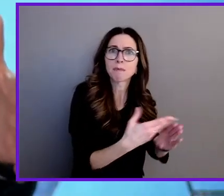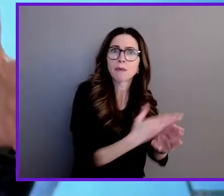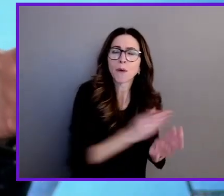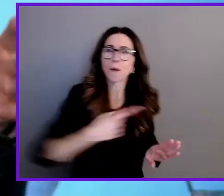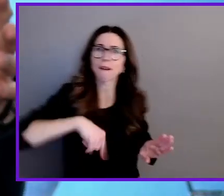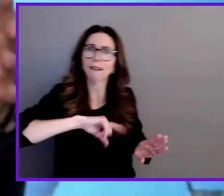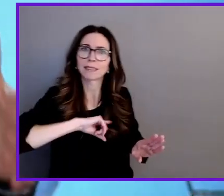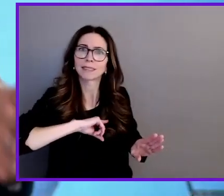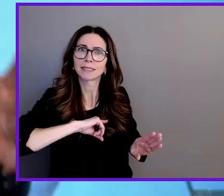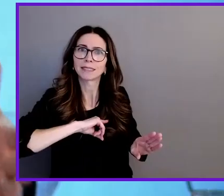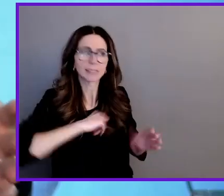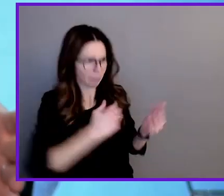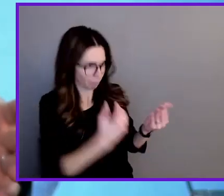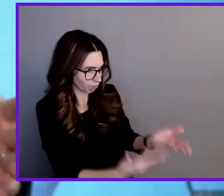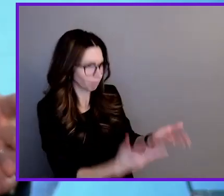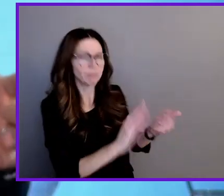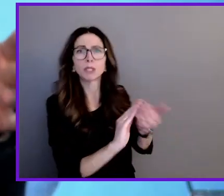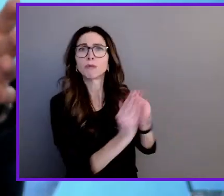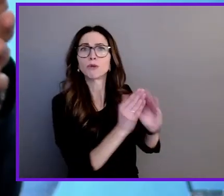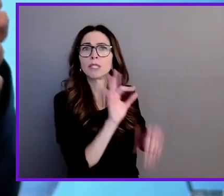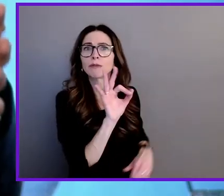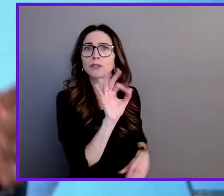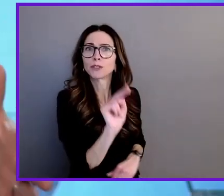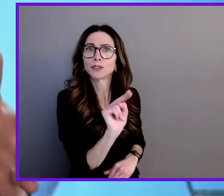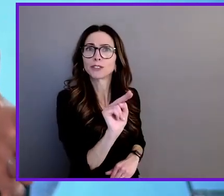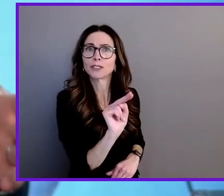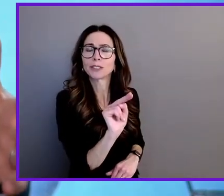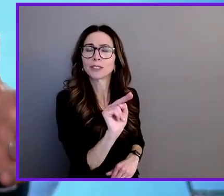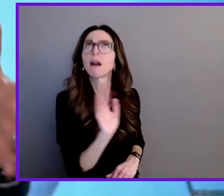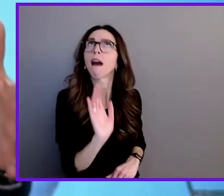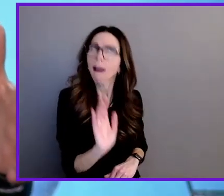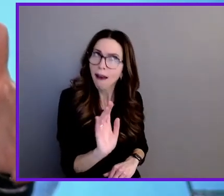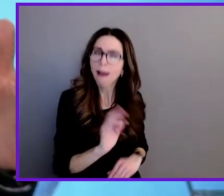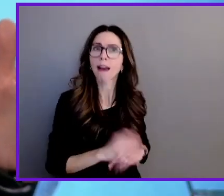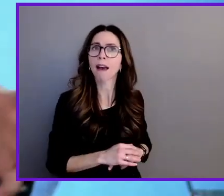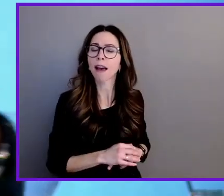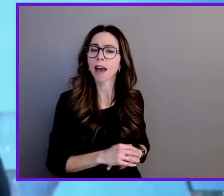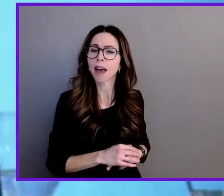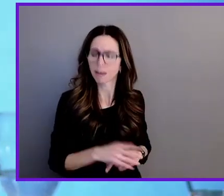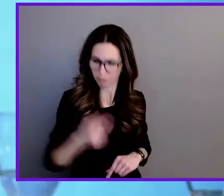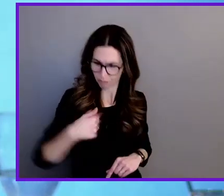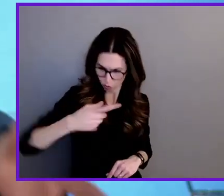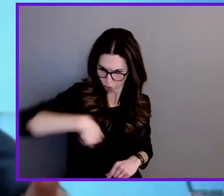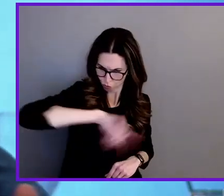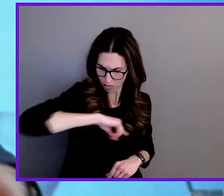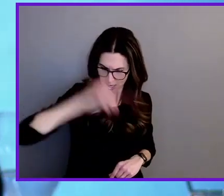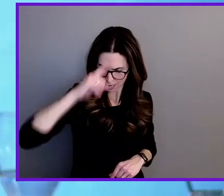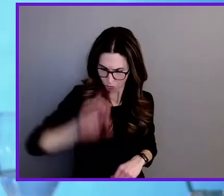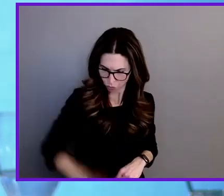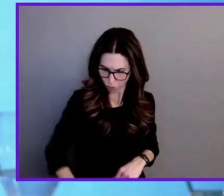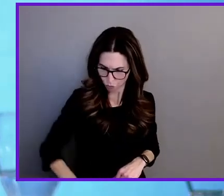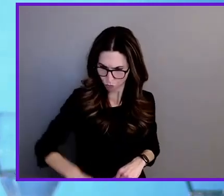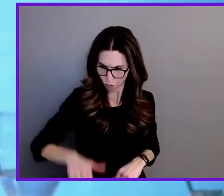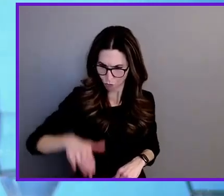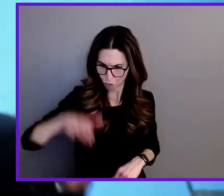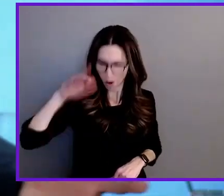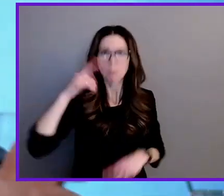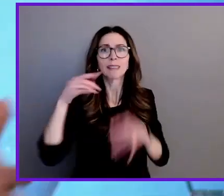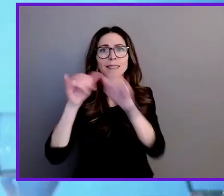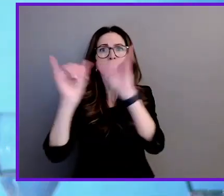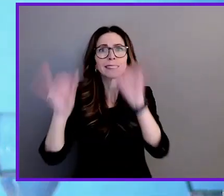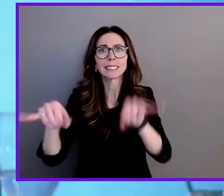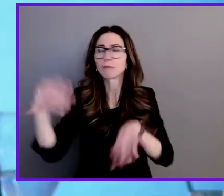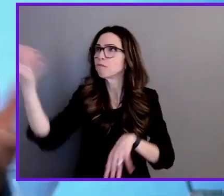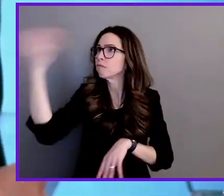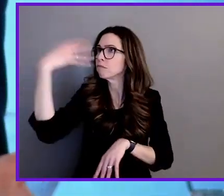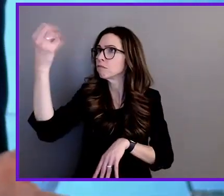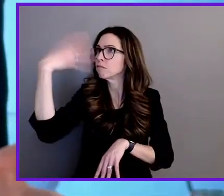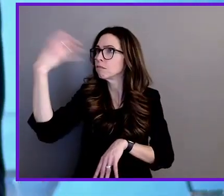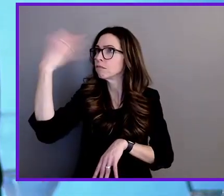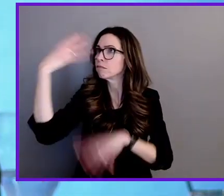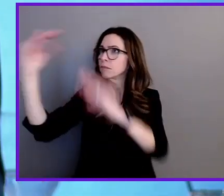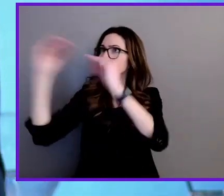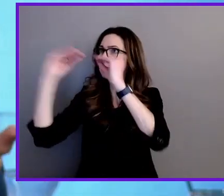we were educated in a way of thinking that really comes from the Age